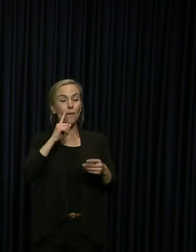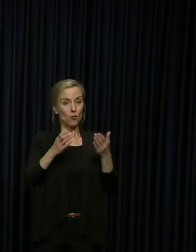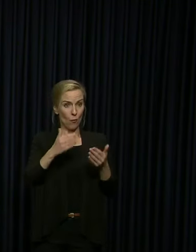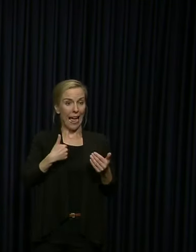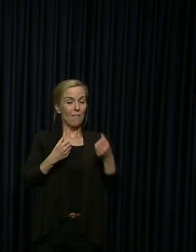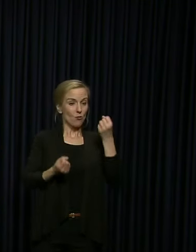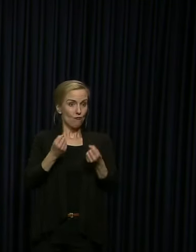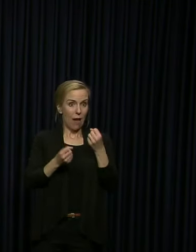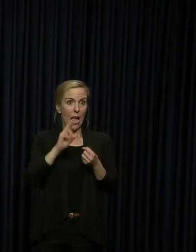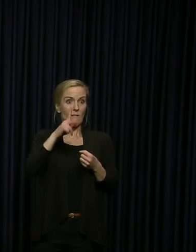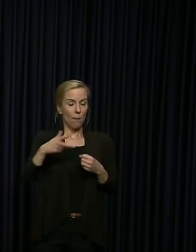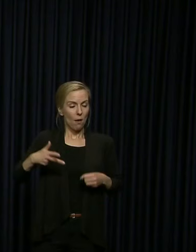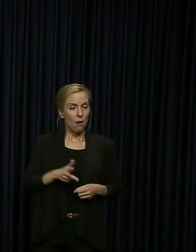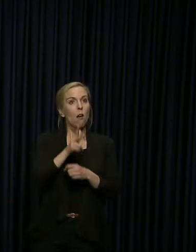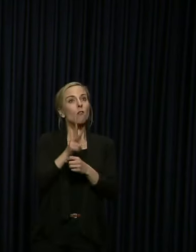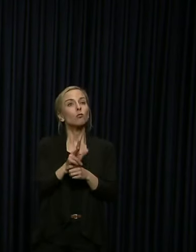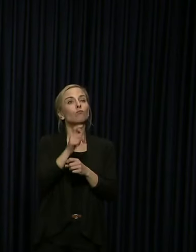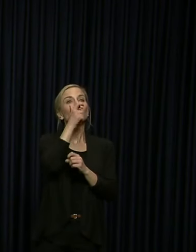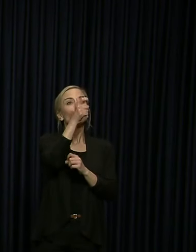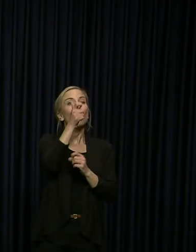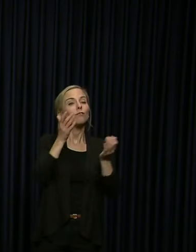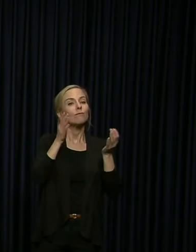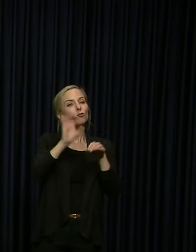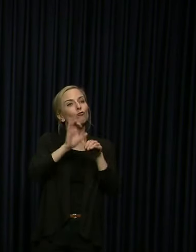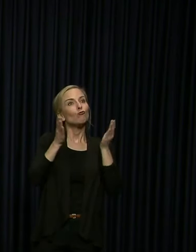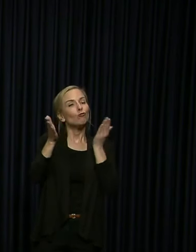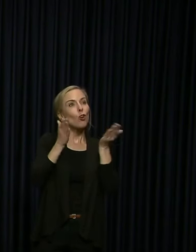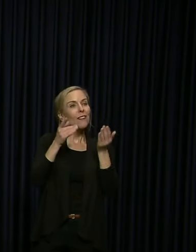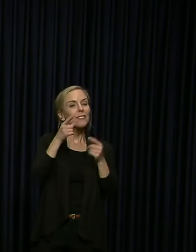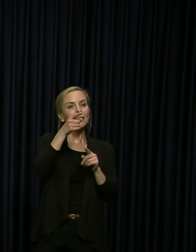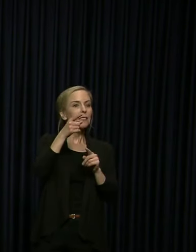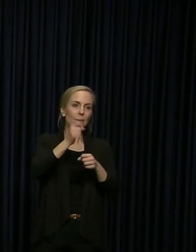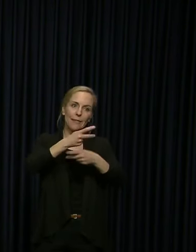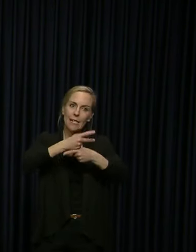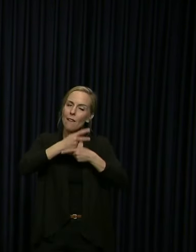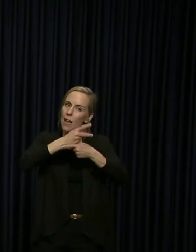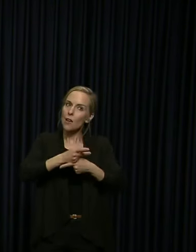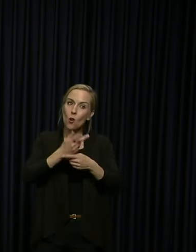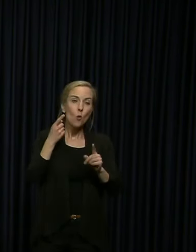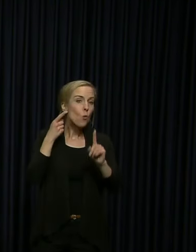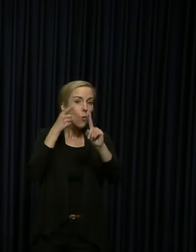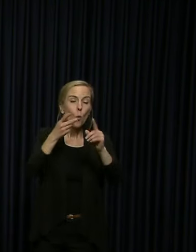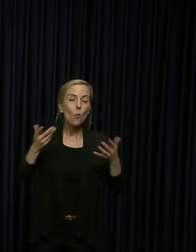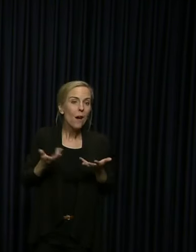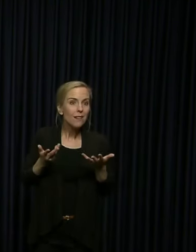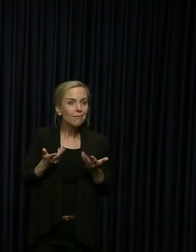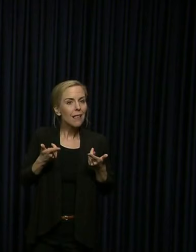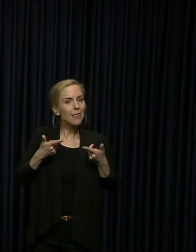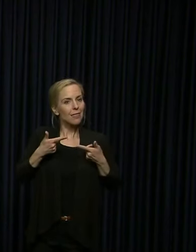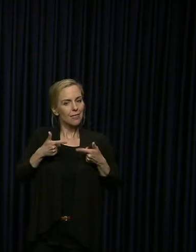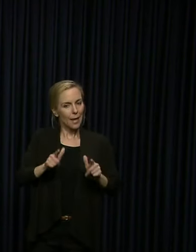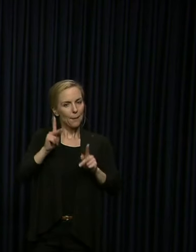THIS IS LIFE AND DEATH. AND WHAT IT MEANS POLITICALLY IN THE FUTURE, I JUST DON'T CARE AT THIS POINT.